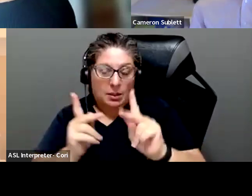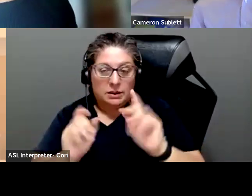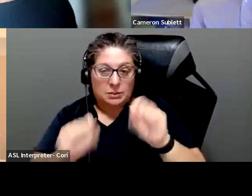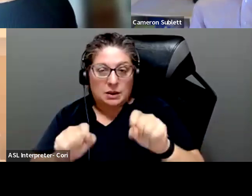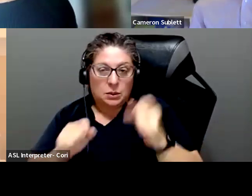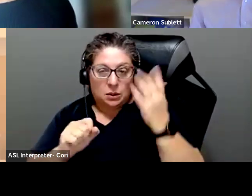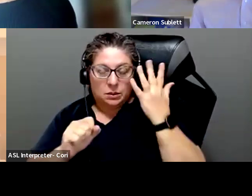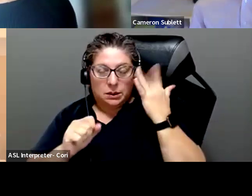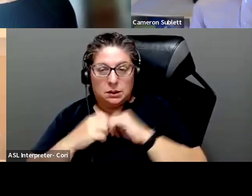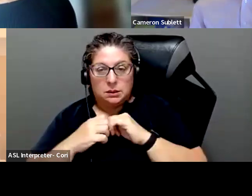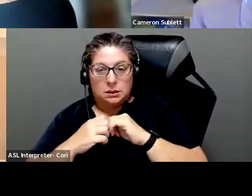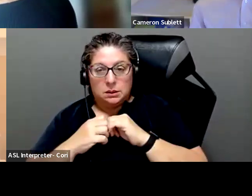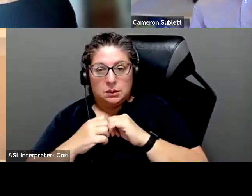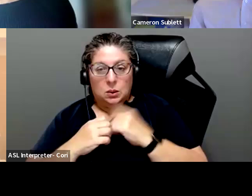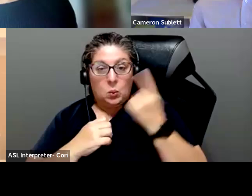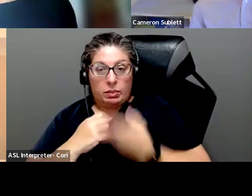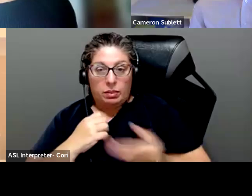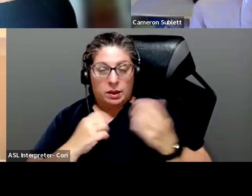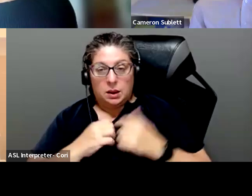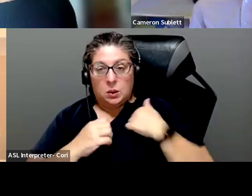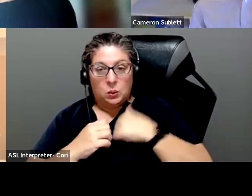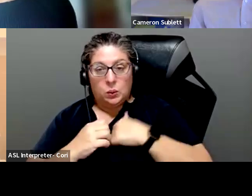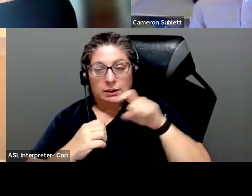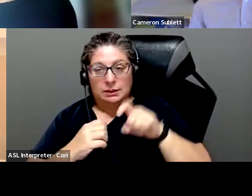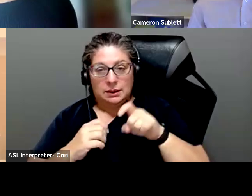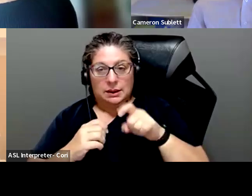Because one thing that we obviously need for evidence-based